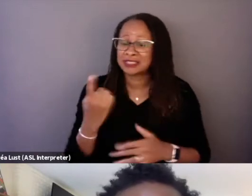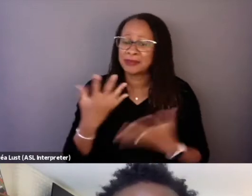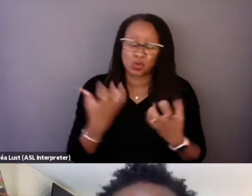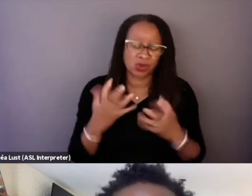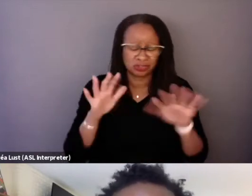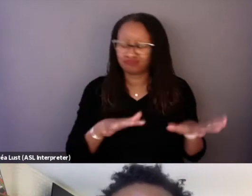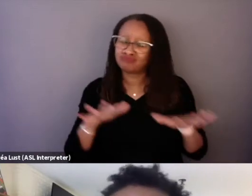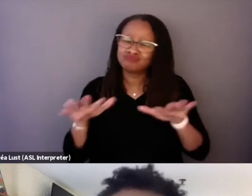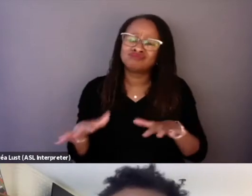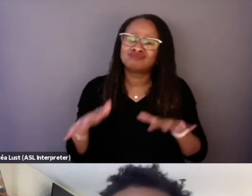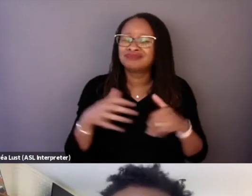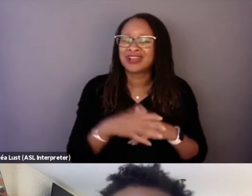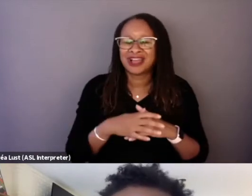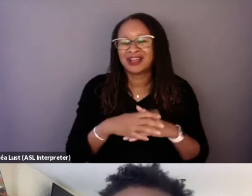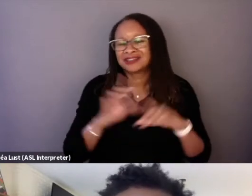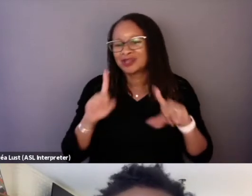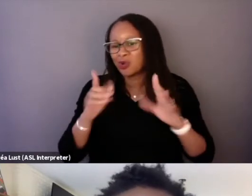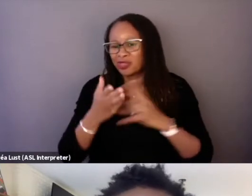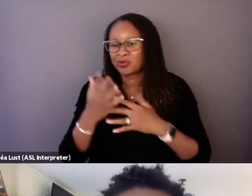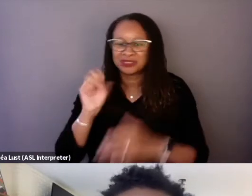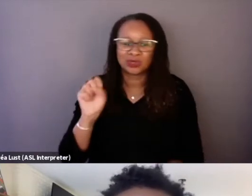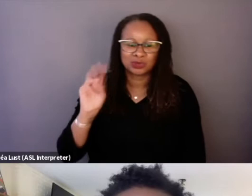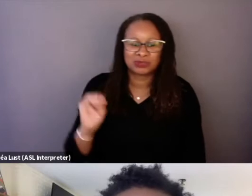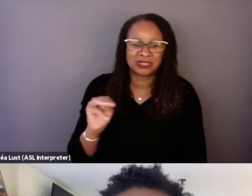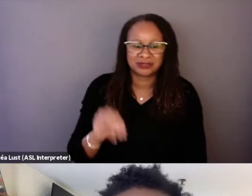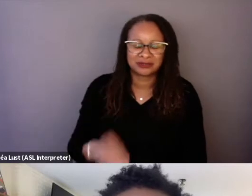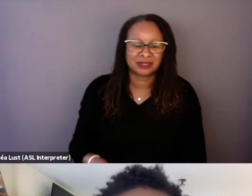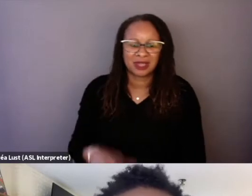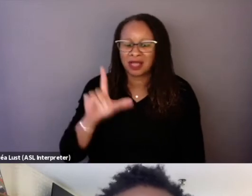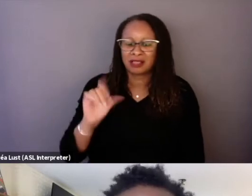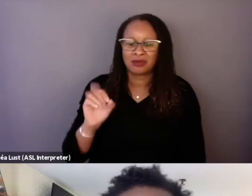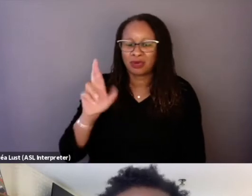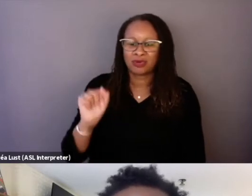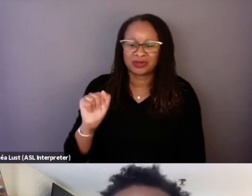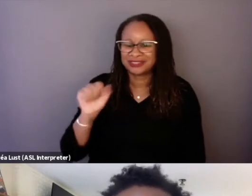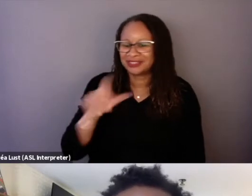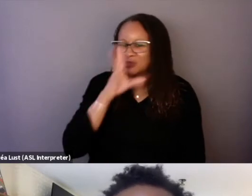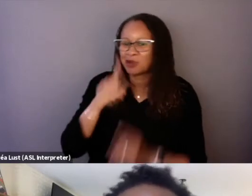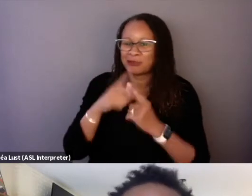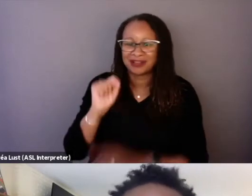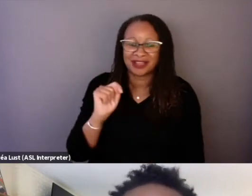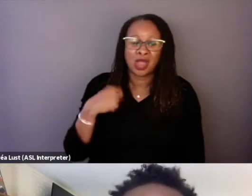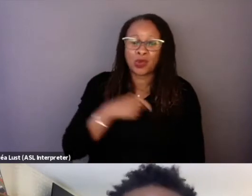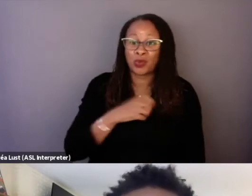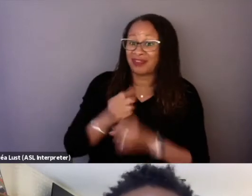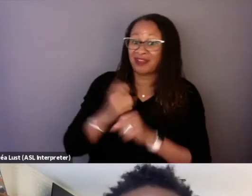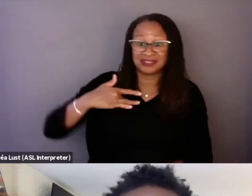Like, you know, going through the social media, you know, Laura could talk about it. I mean, we really got a sense of, you know,